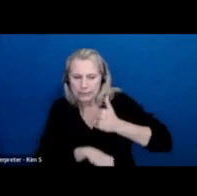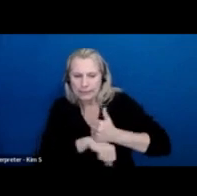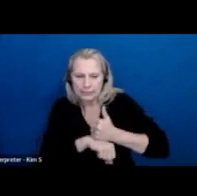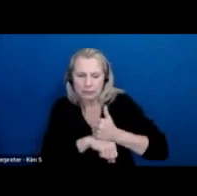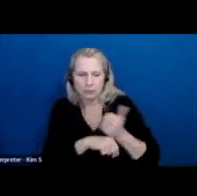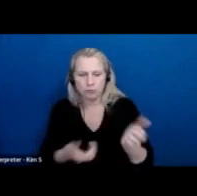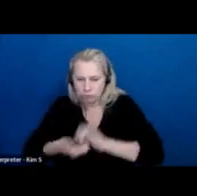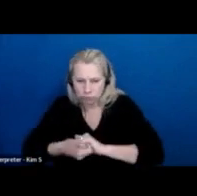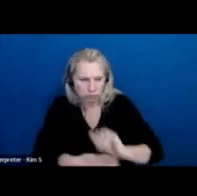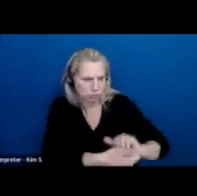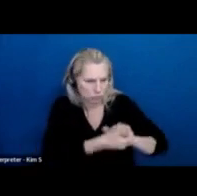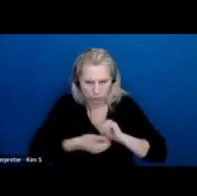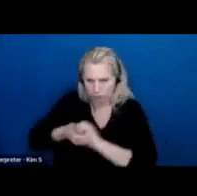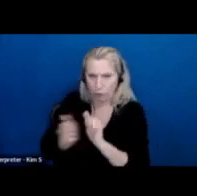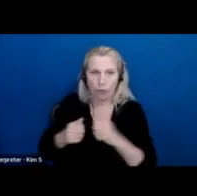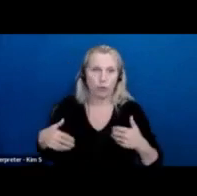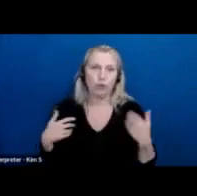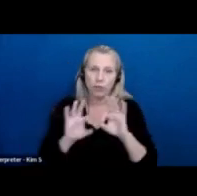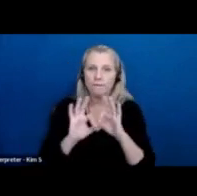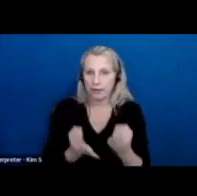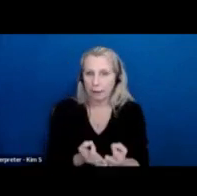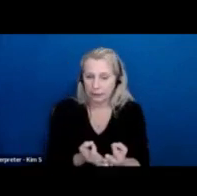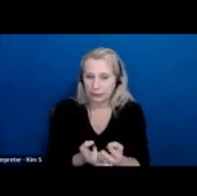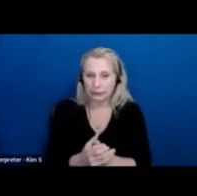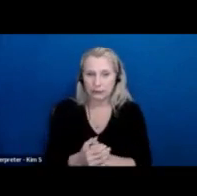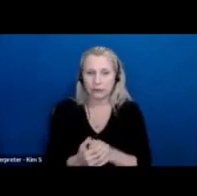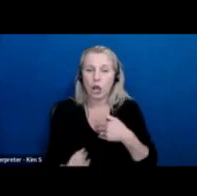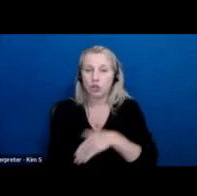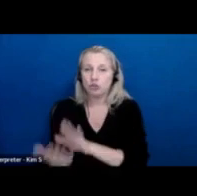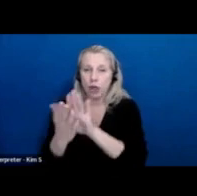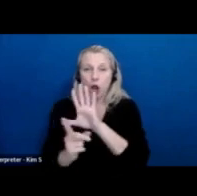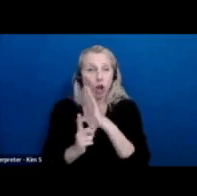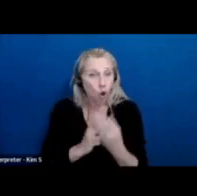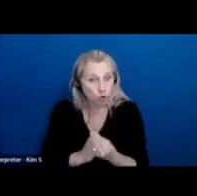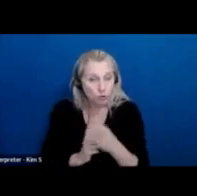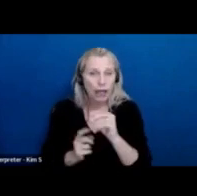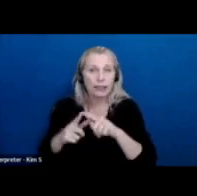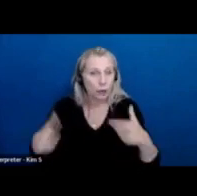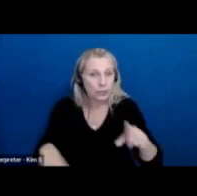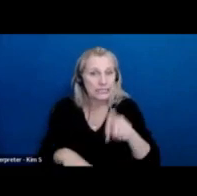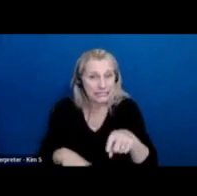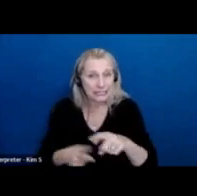youth and families, and address their cultural and linguistic needs, to help them to be able